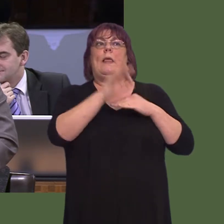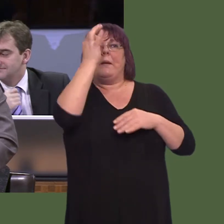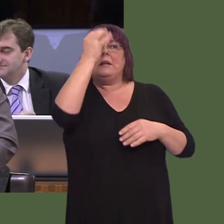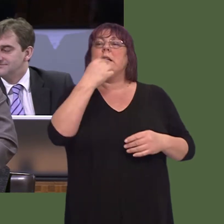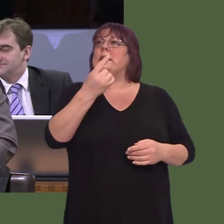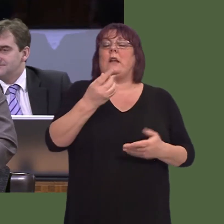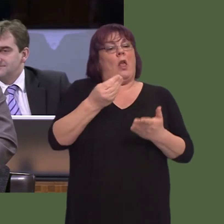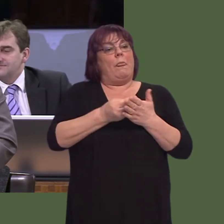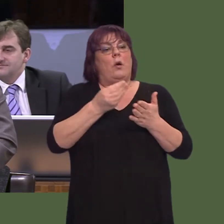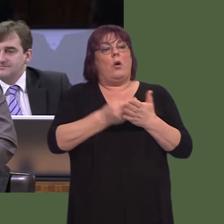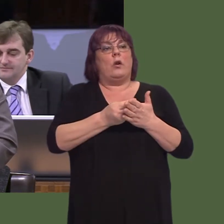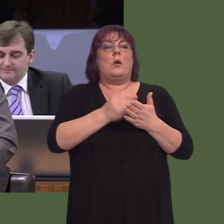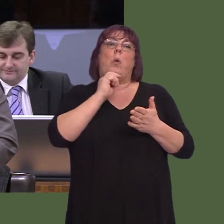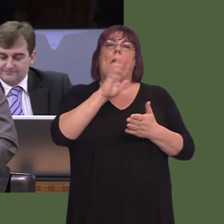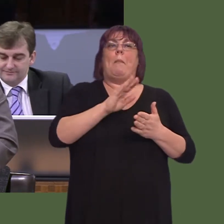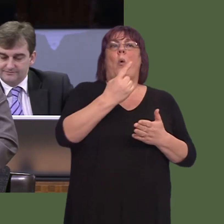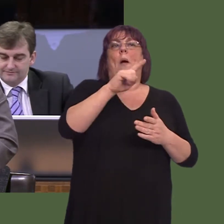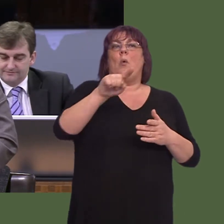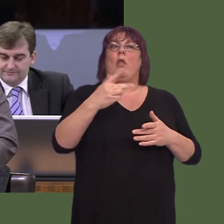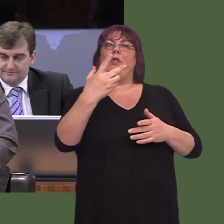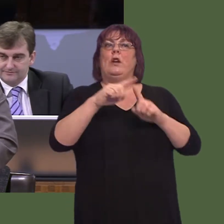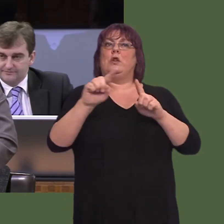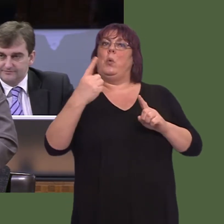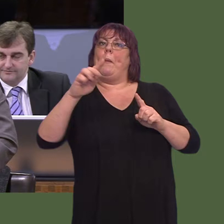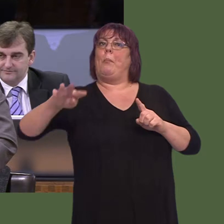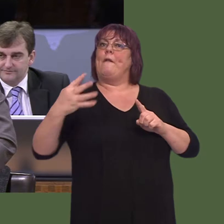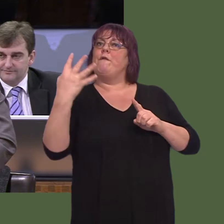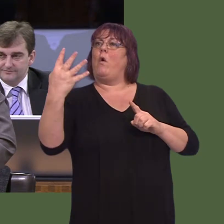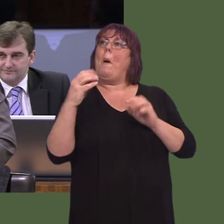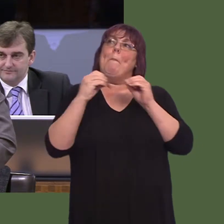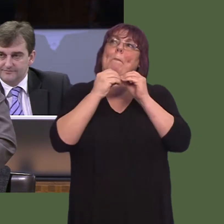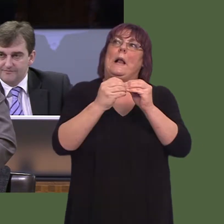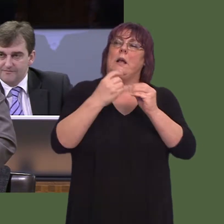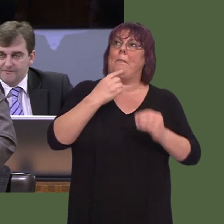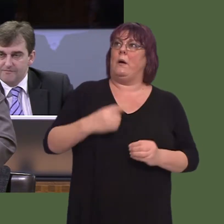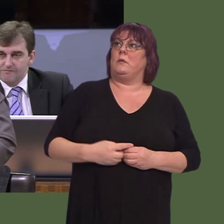of this project are in the region of £1.3 billion to £1.4 billion.